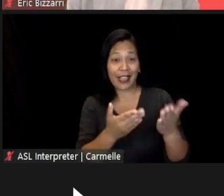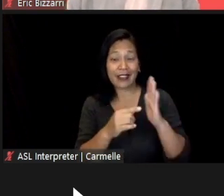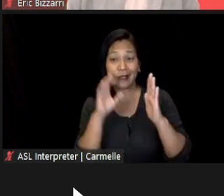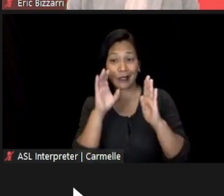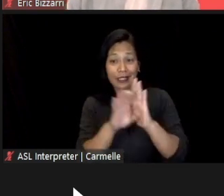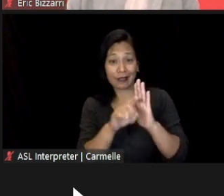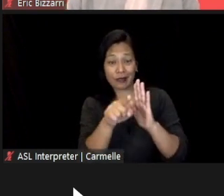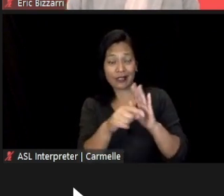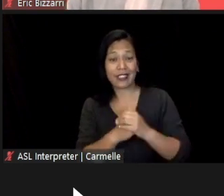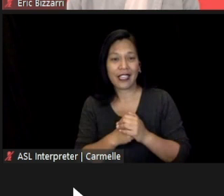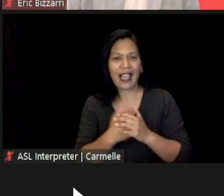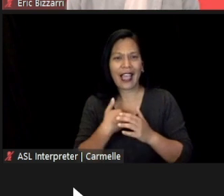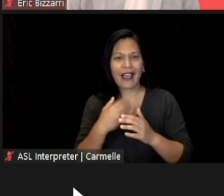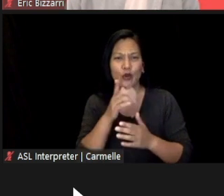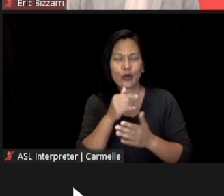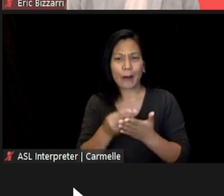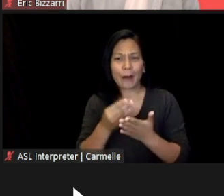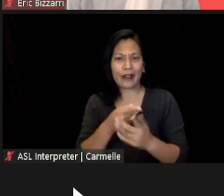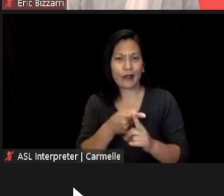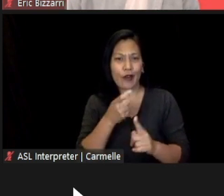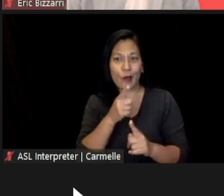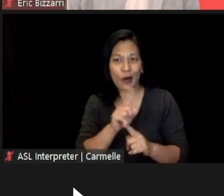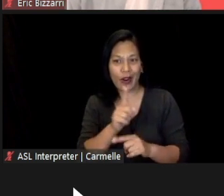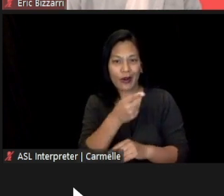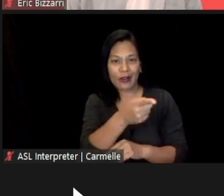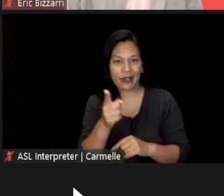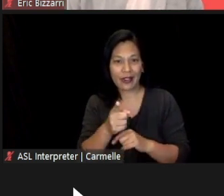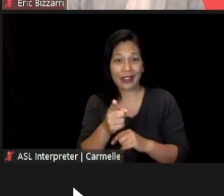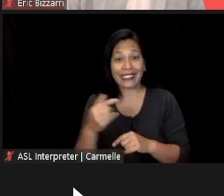Our budget this past year was 364 million dollars.